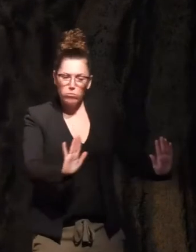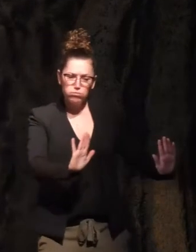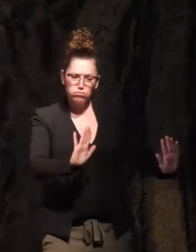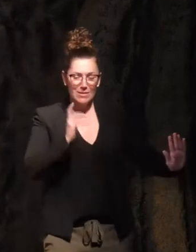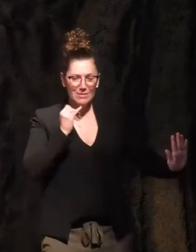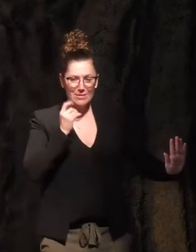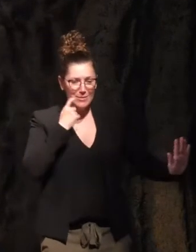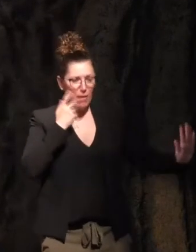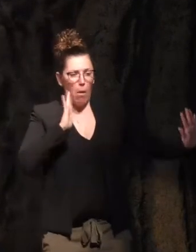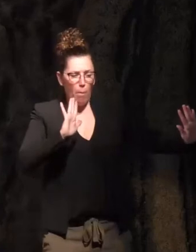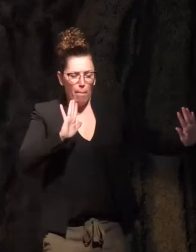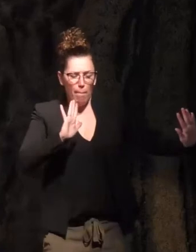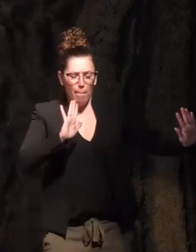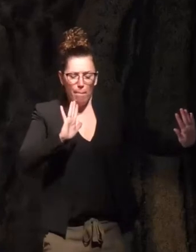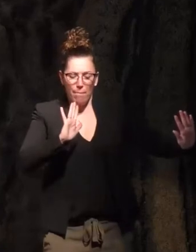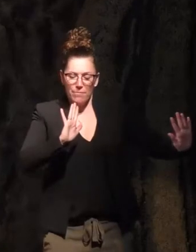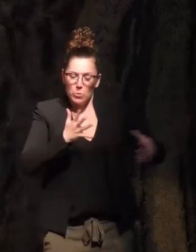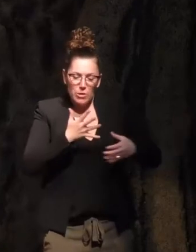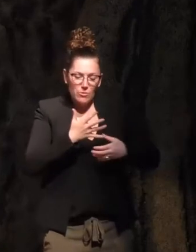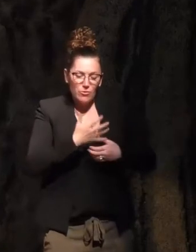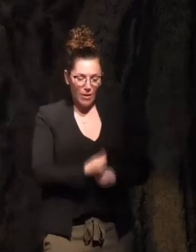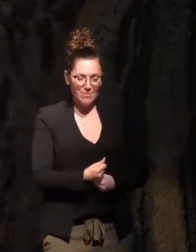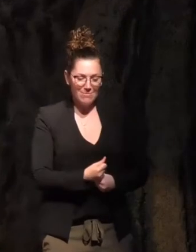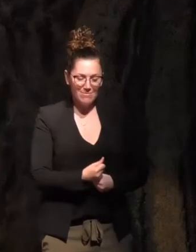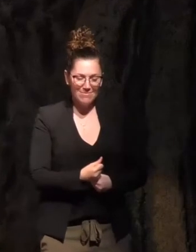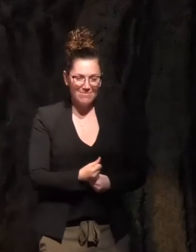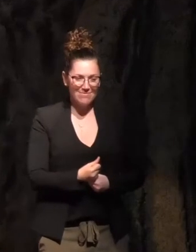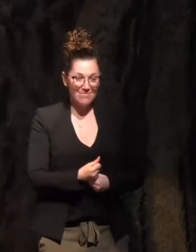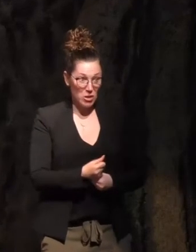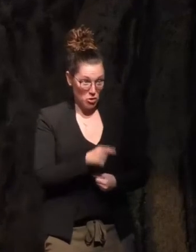and trust that if something good happen to the, trust that something good happening to them